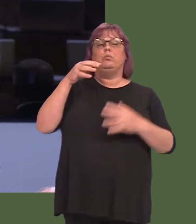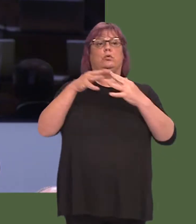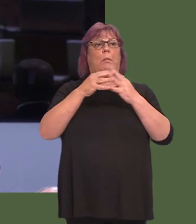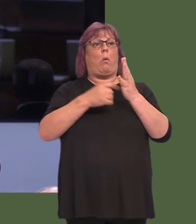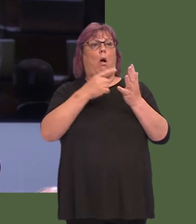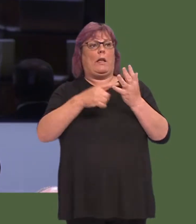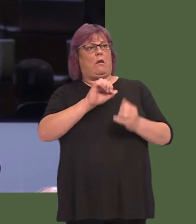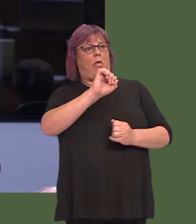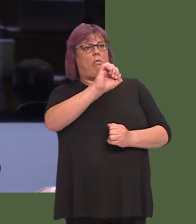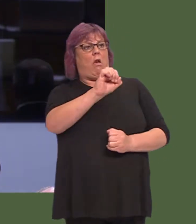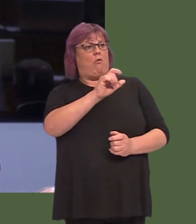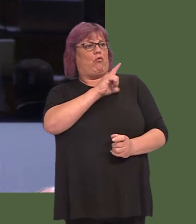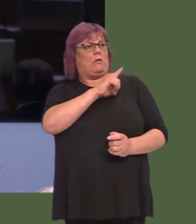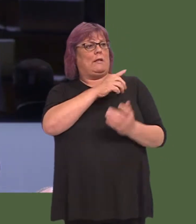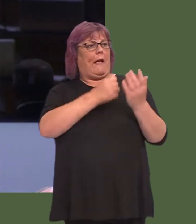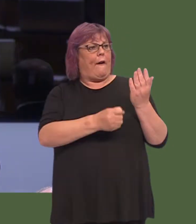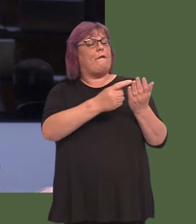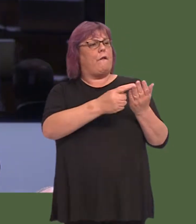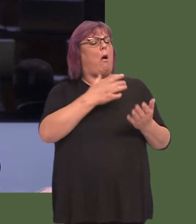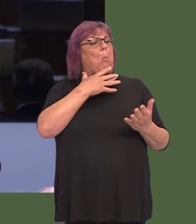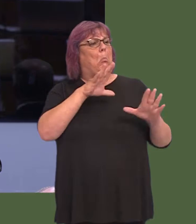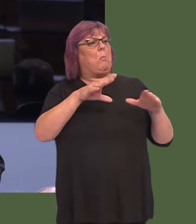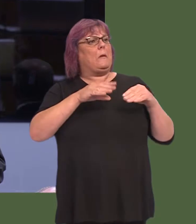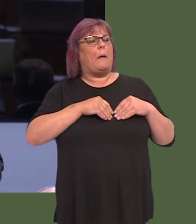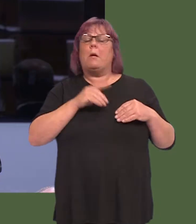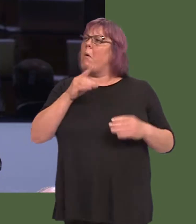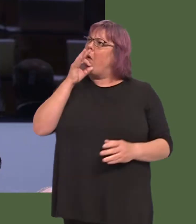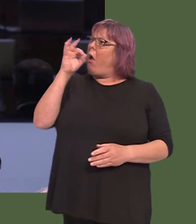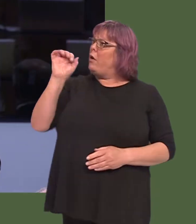understandable, can I ask what discussions your Government has had, or will be having